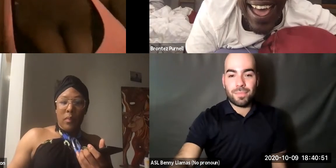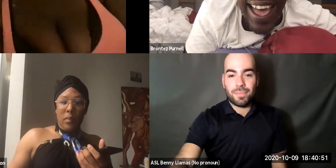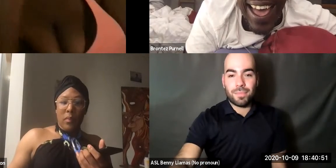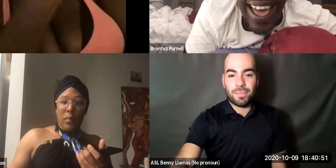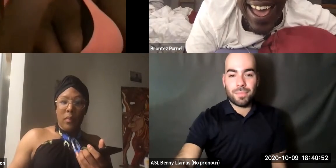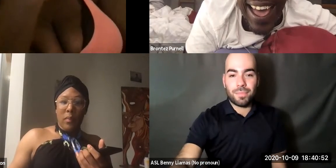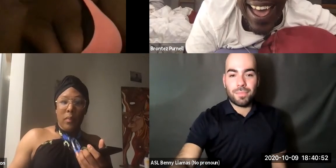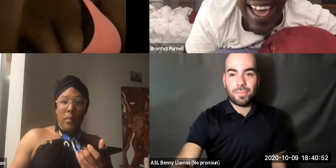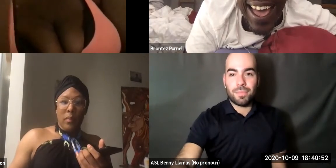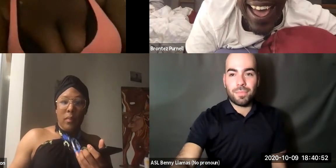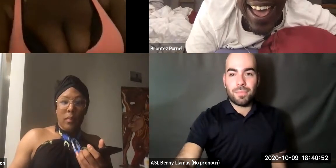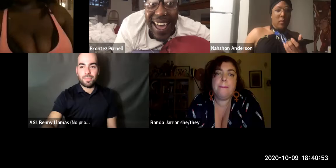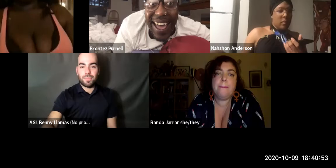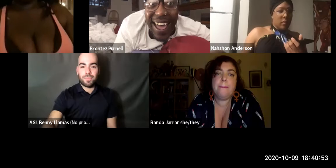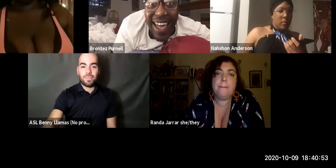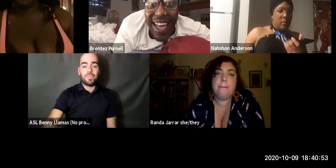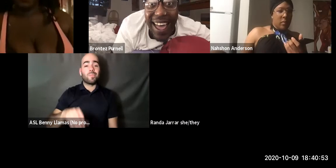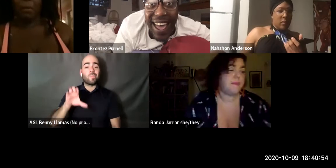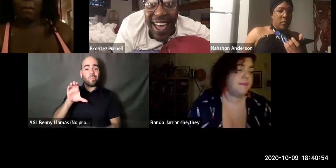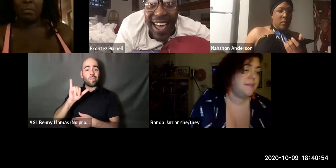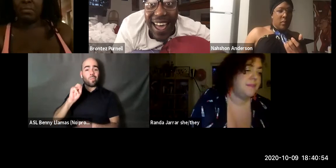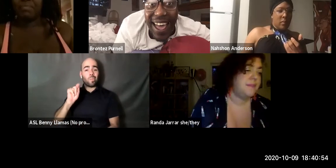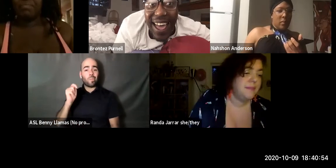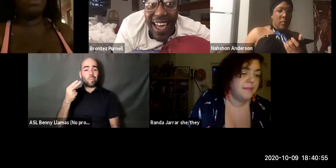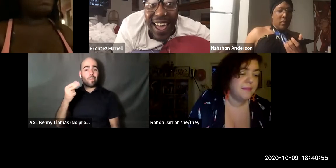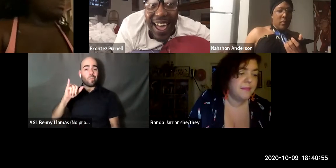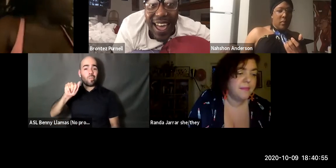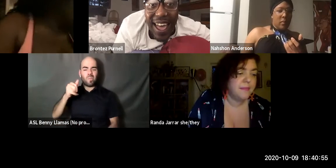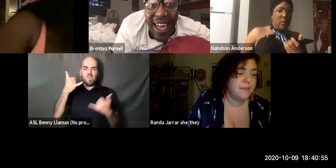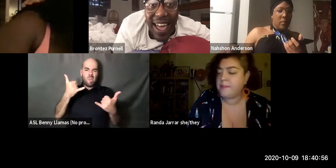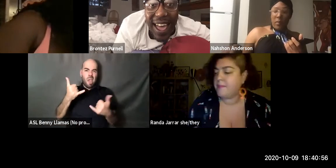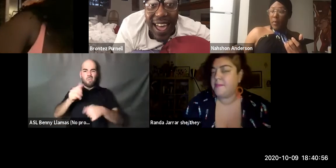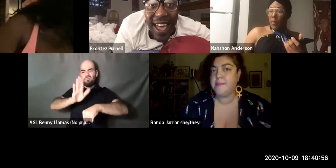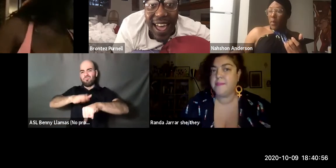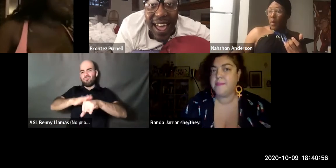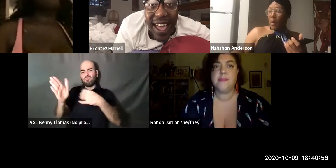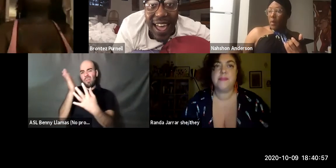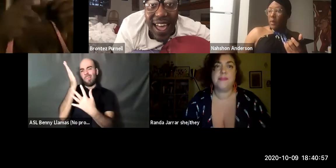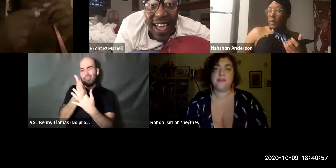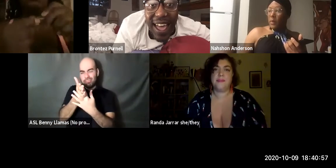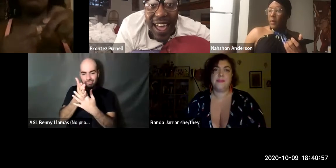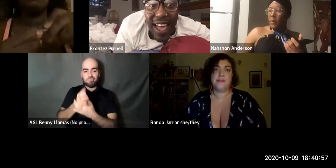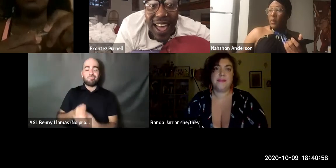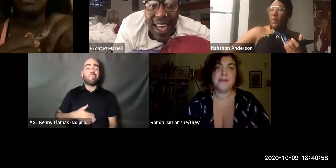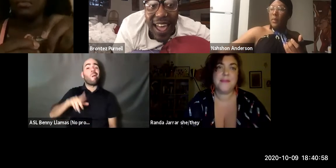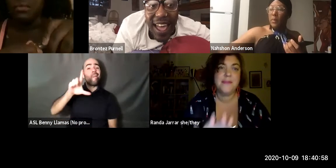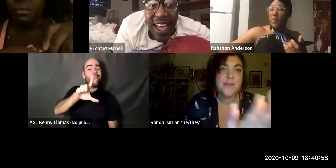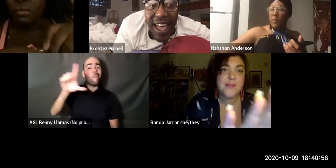Cynthia Guardado she/her: Hello, it is the intermission. Now we will be playing for you. Lambda literary 30th Anniversary video